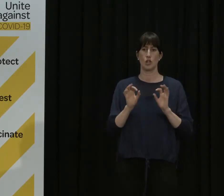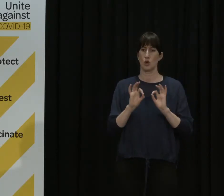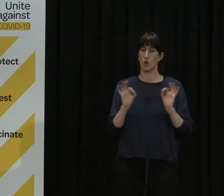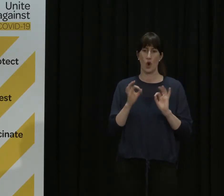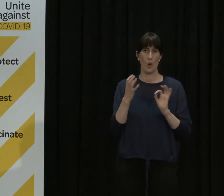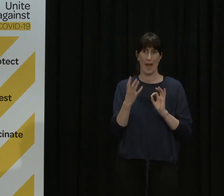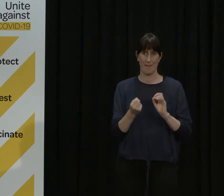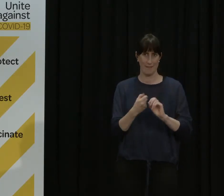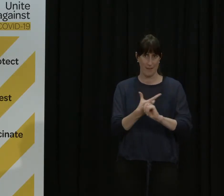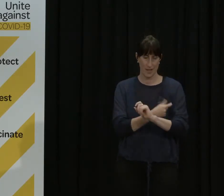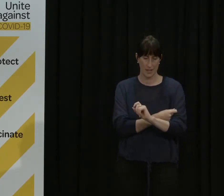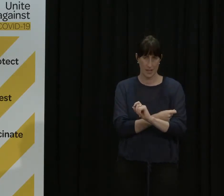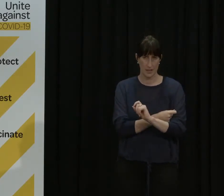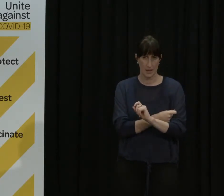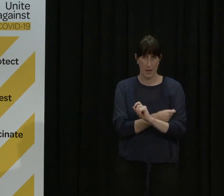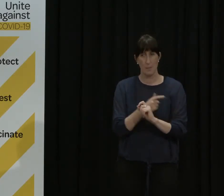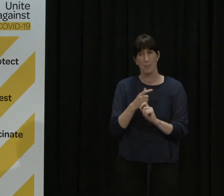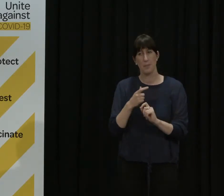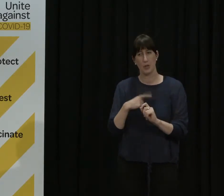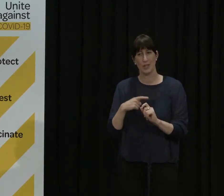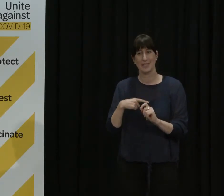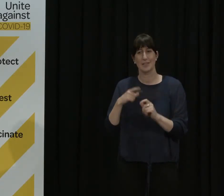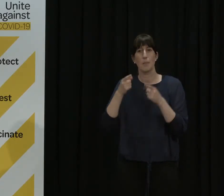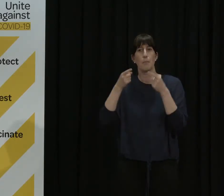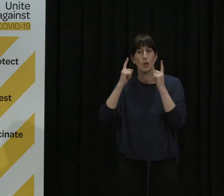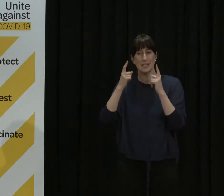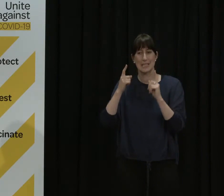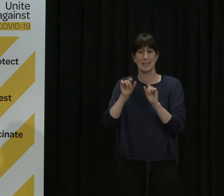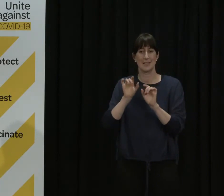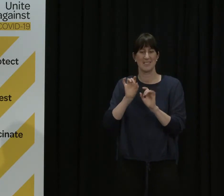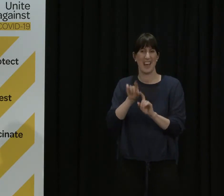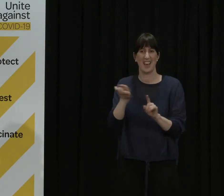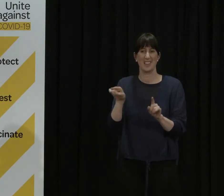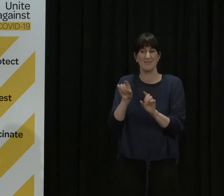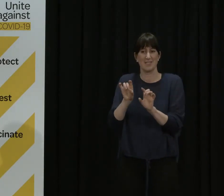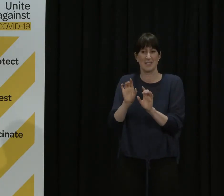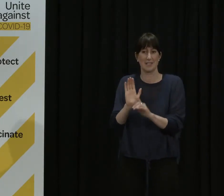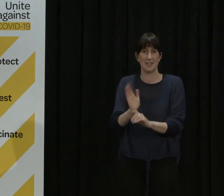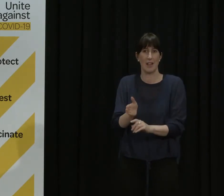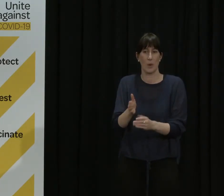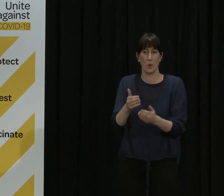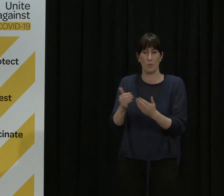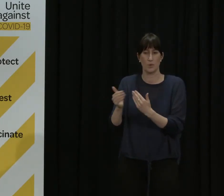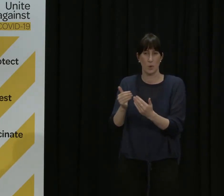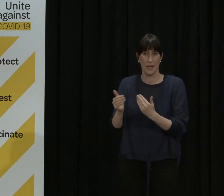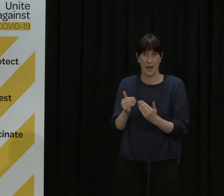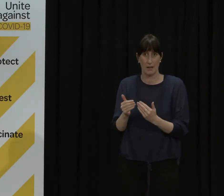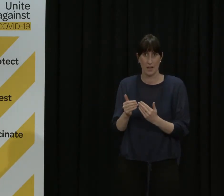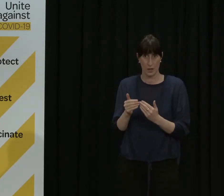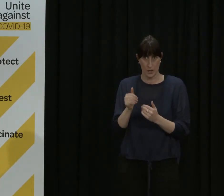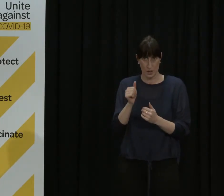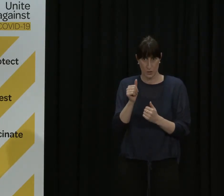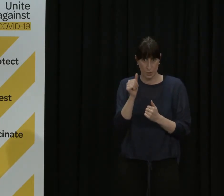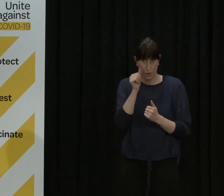nationally because they would be being processed.